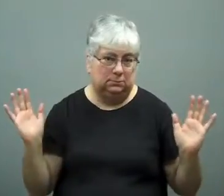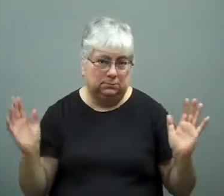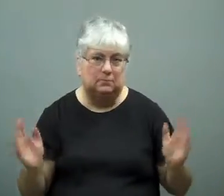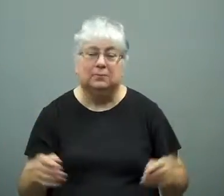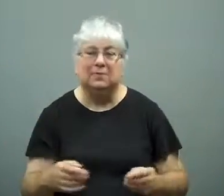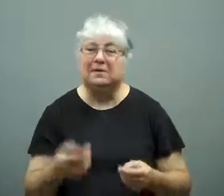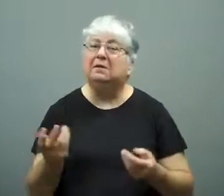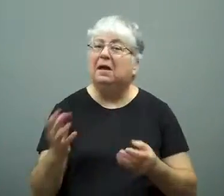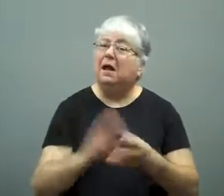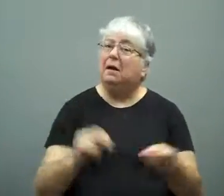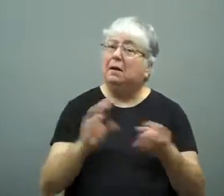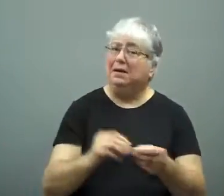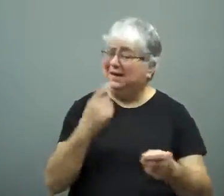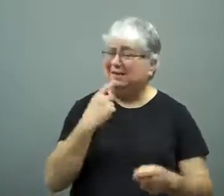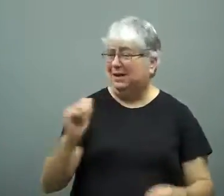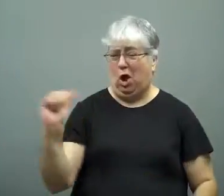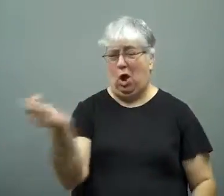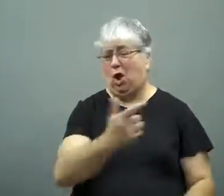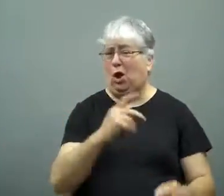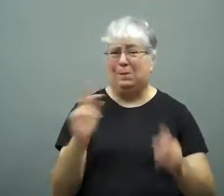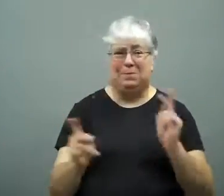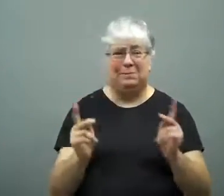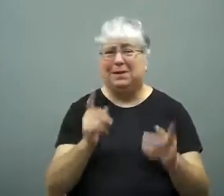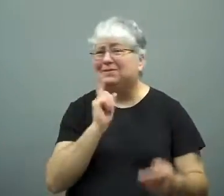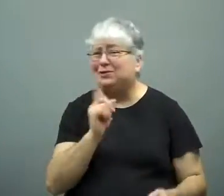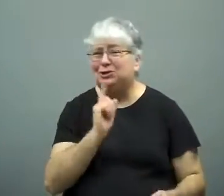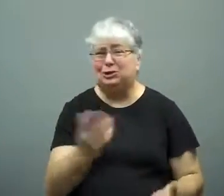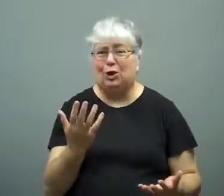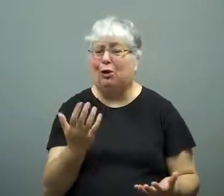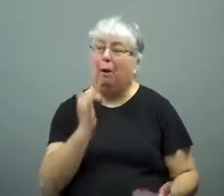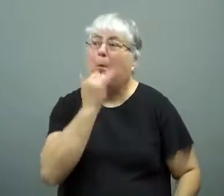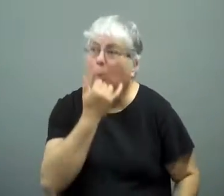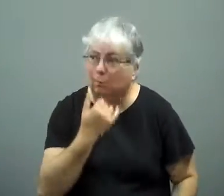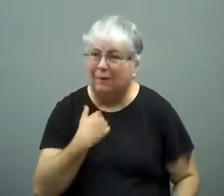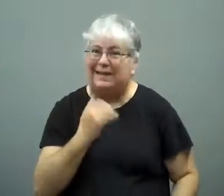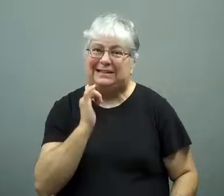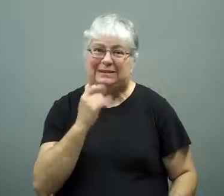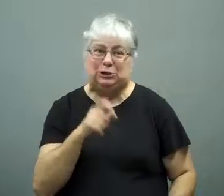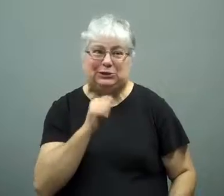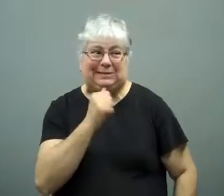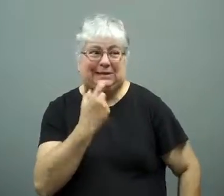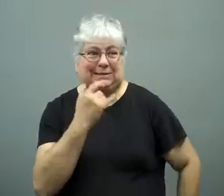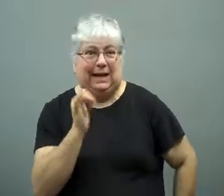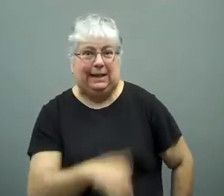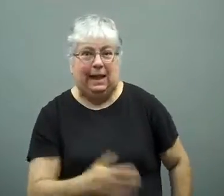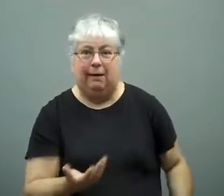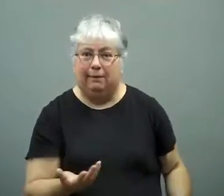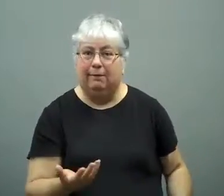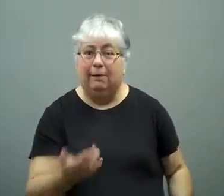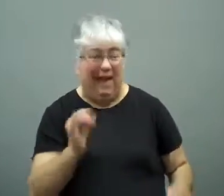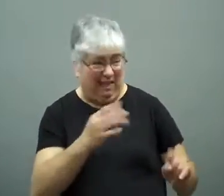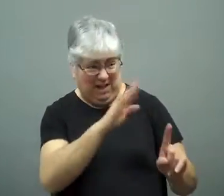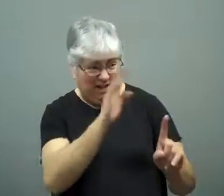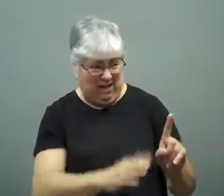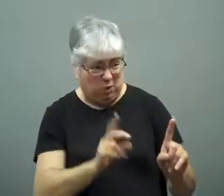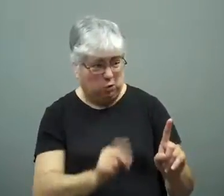She said everyone has said things they regretted.